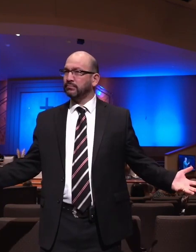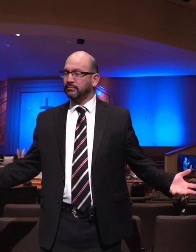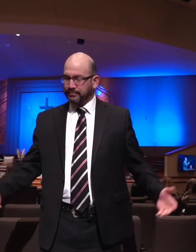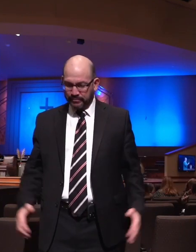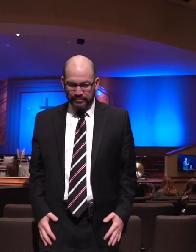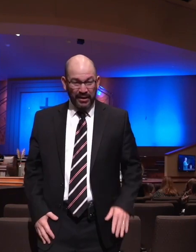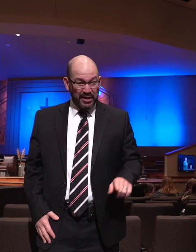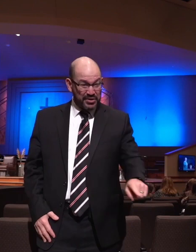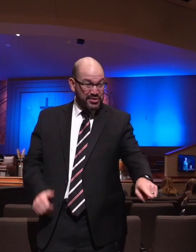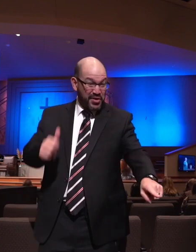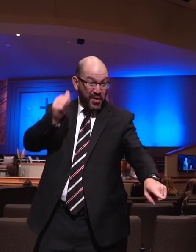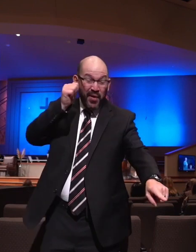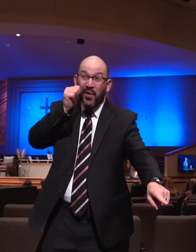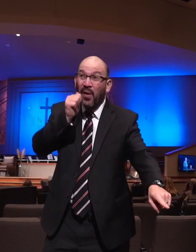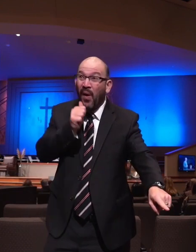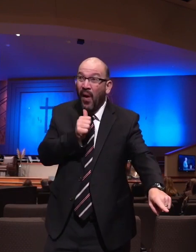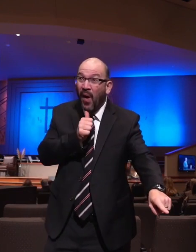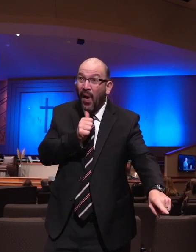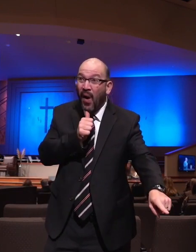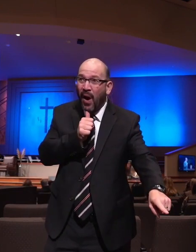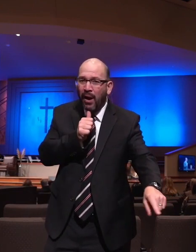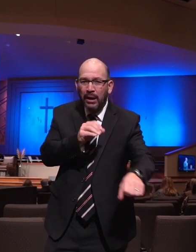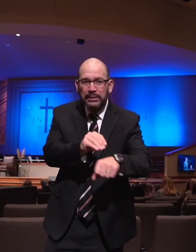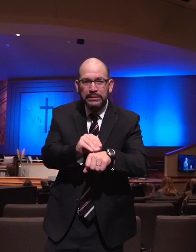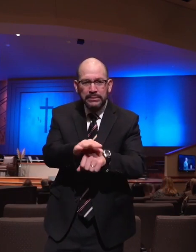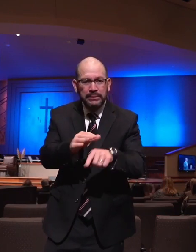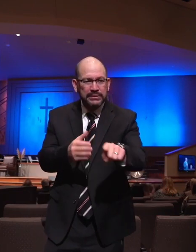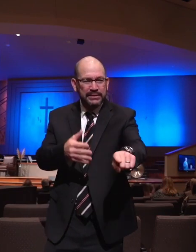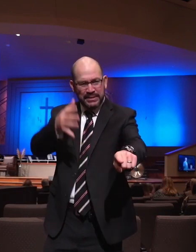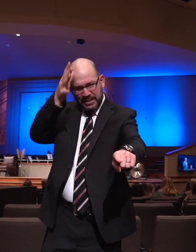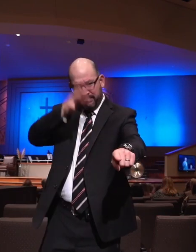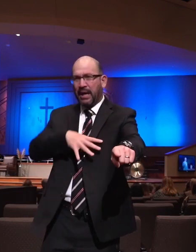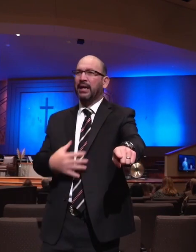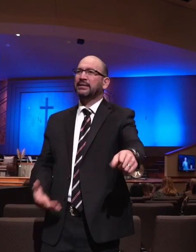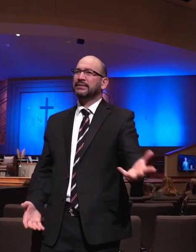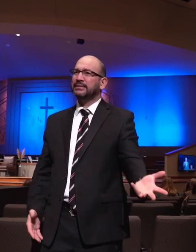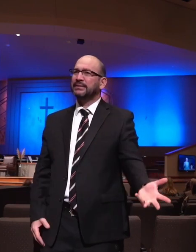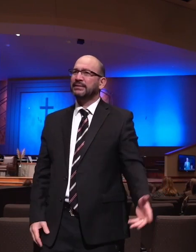who's extremely influential I'm going to tell you why she's got two things that